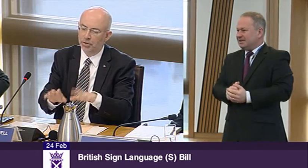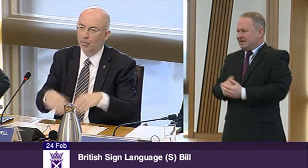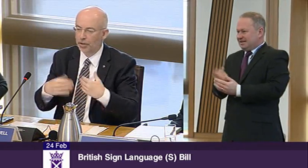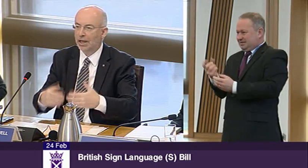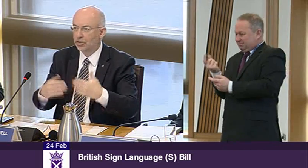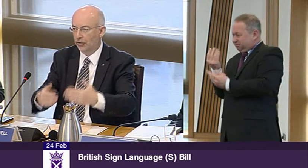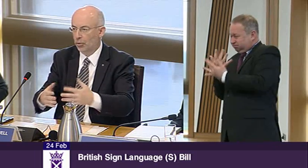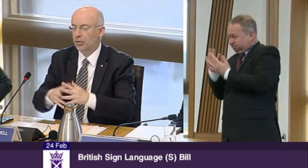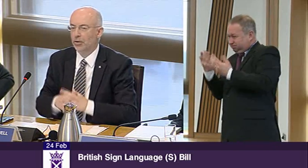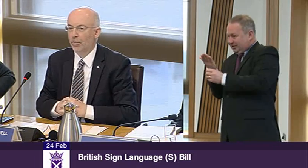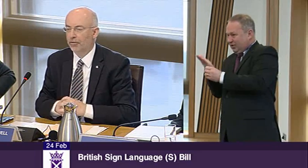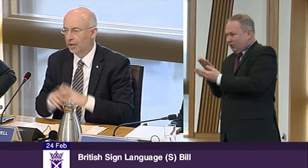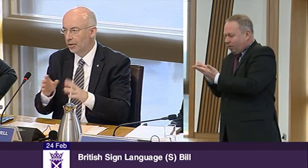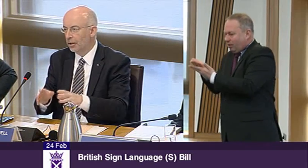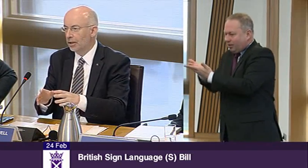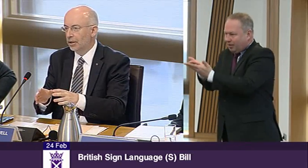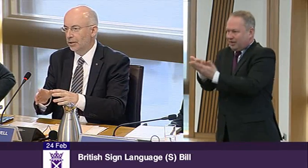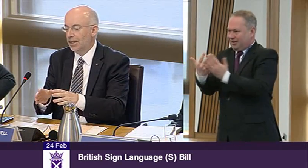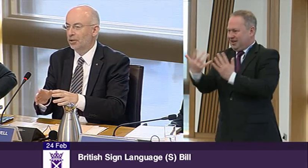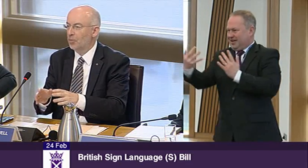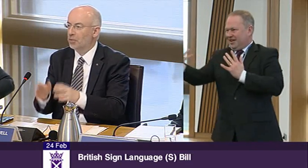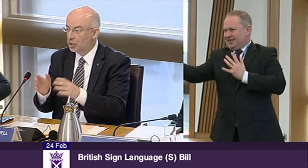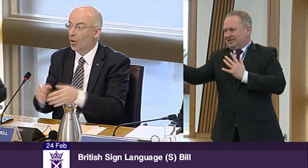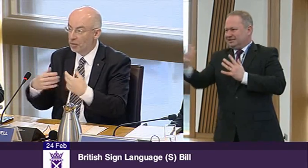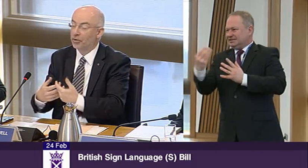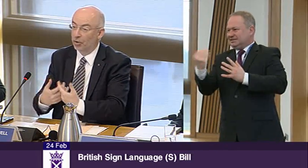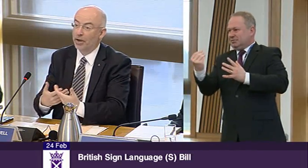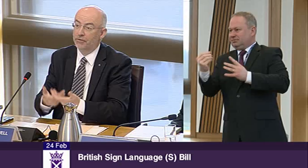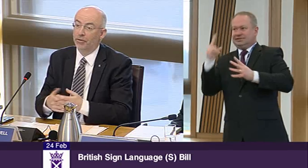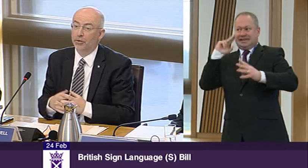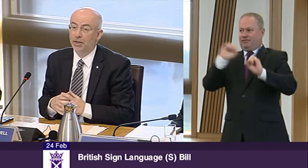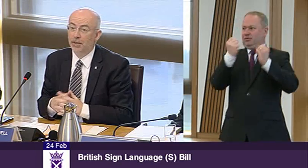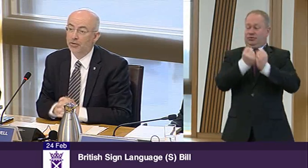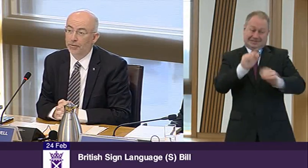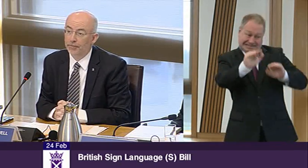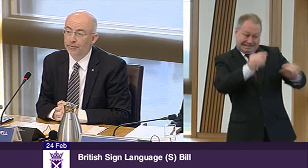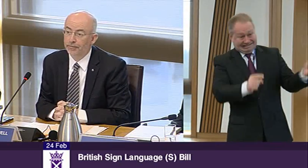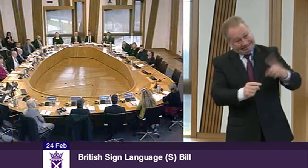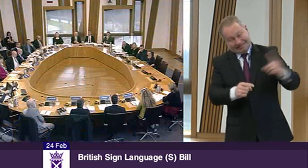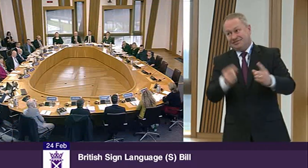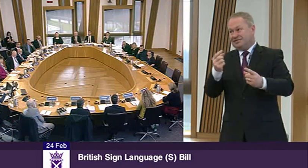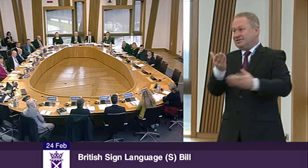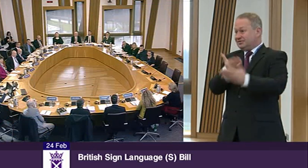lots of different groups, with the danger of certain groups being swamped with requests?